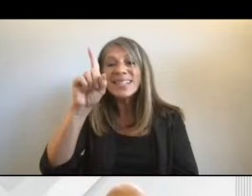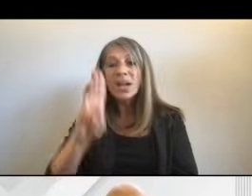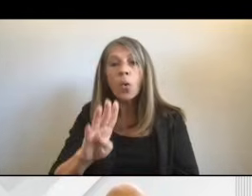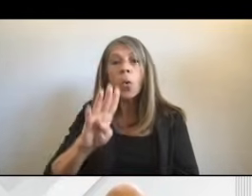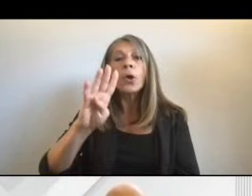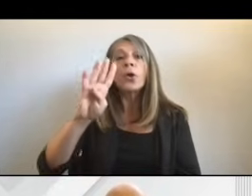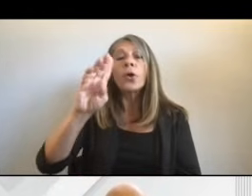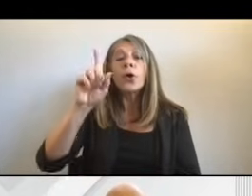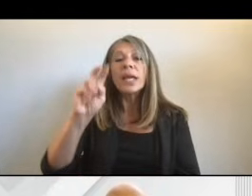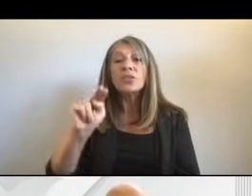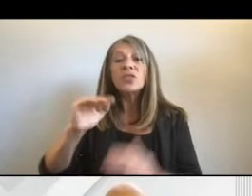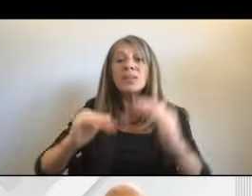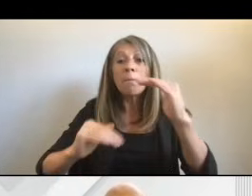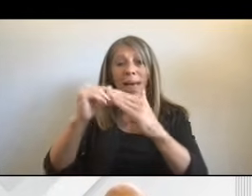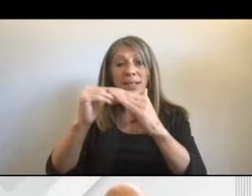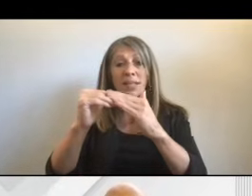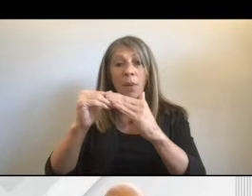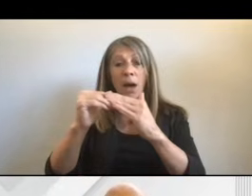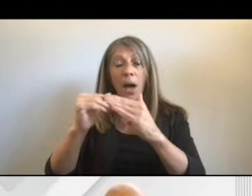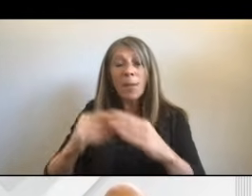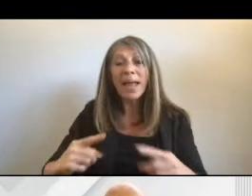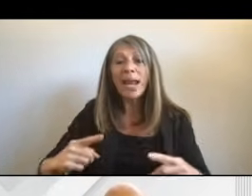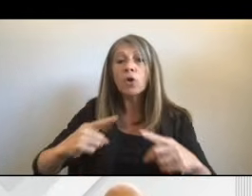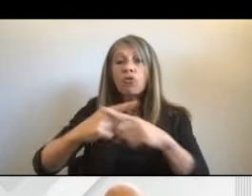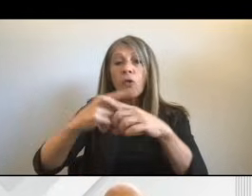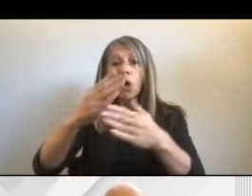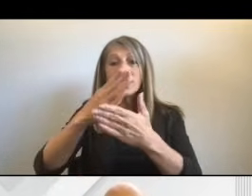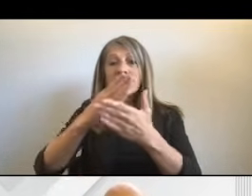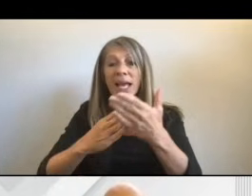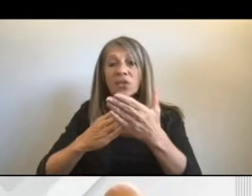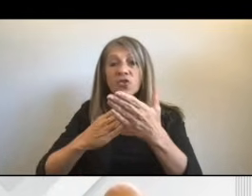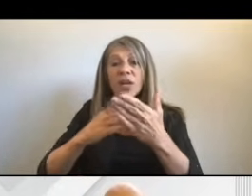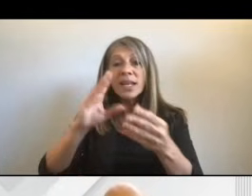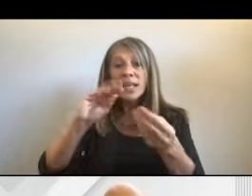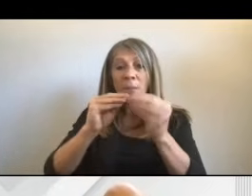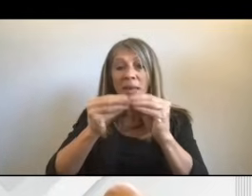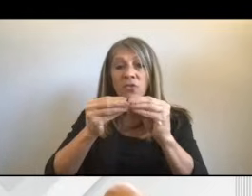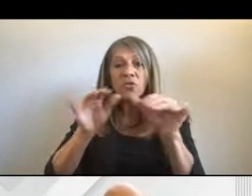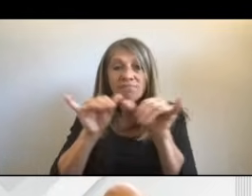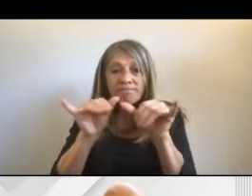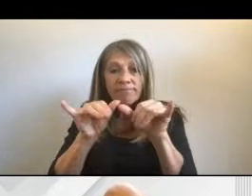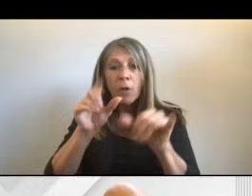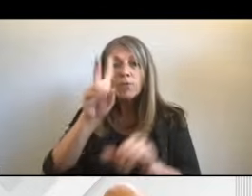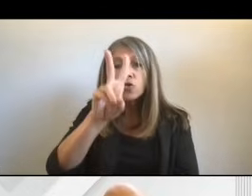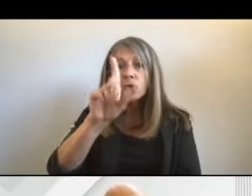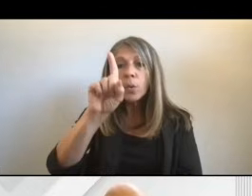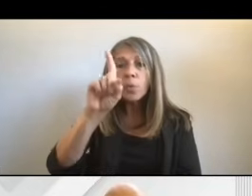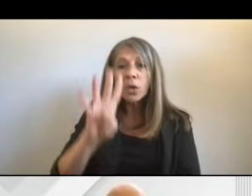maximum, and a cross-section dimension of 2.25 inches maximum.